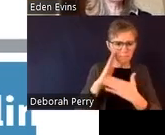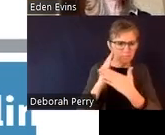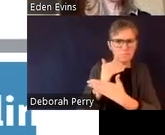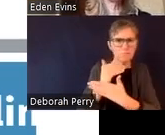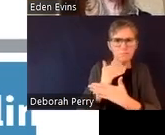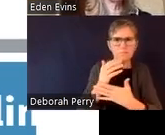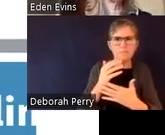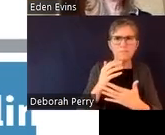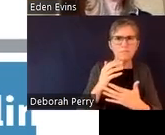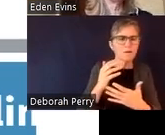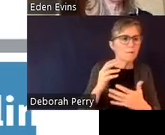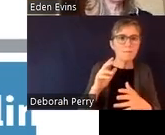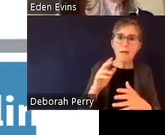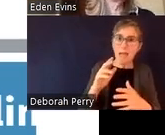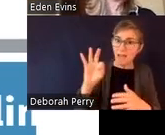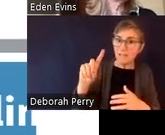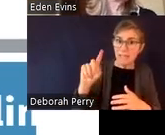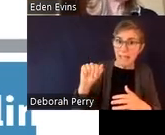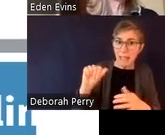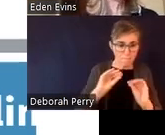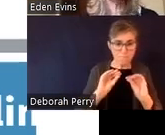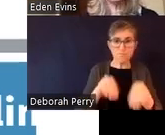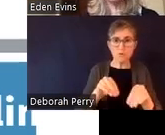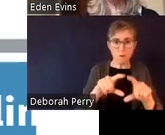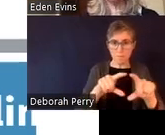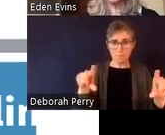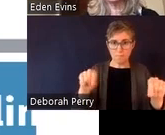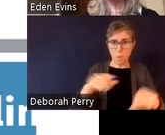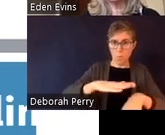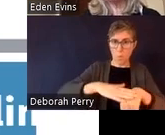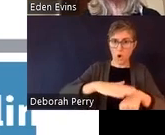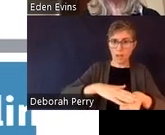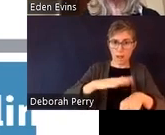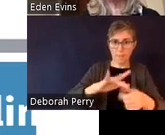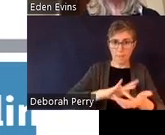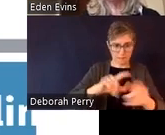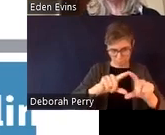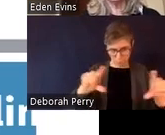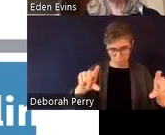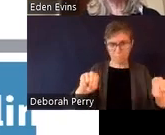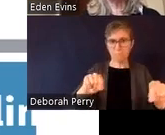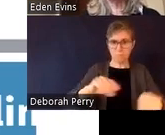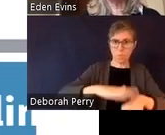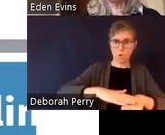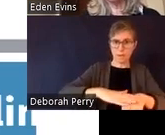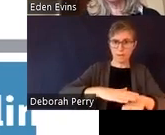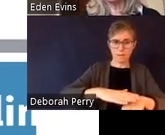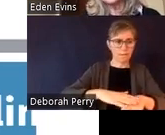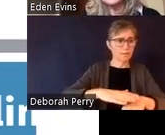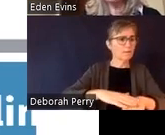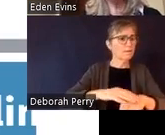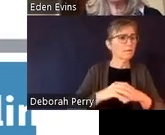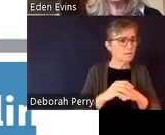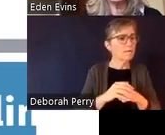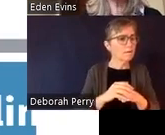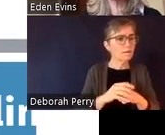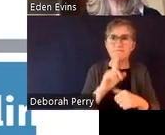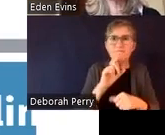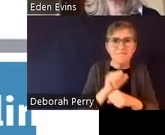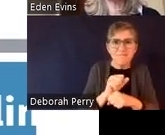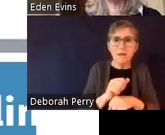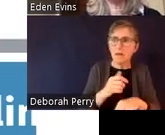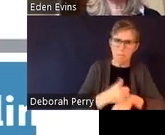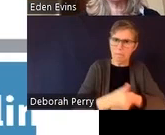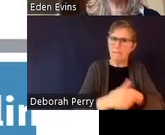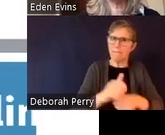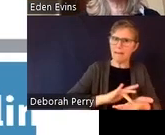box warning on the medication and we essentially blamed the medication for the side effect that